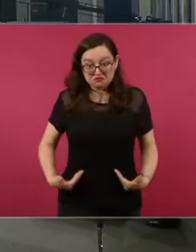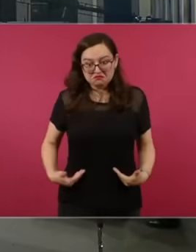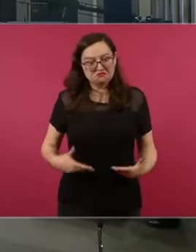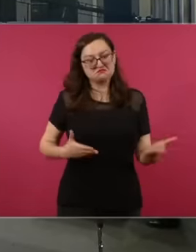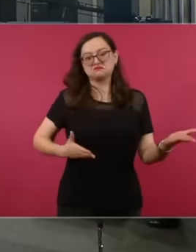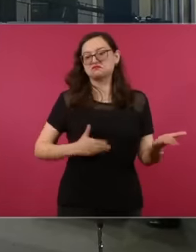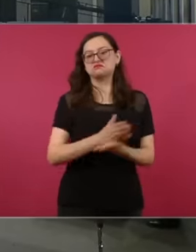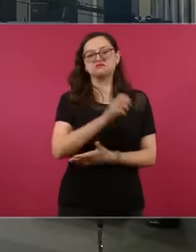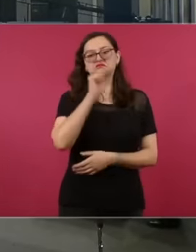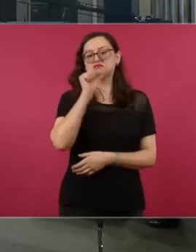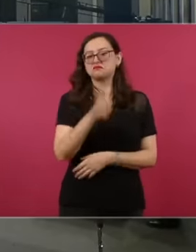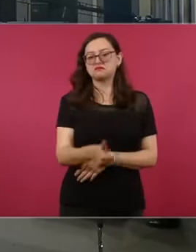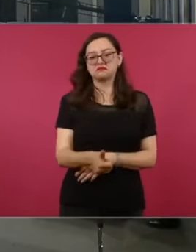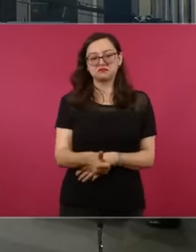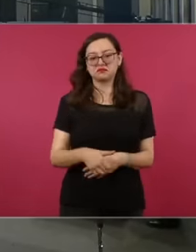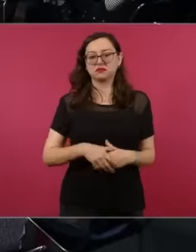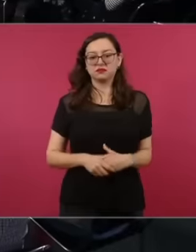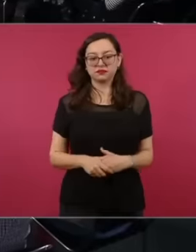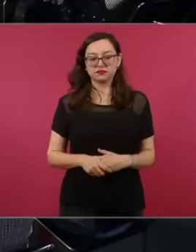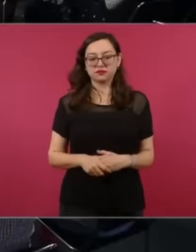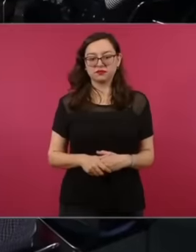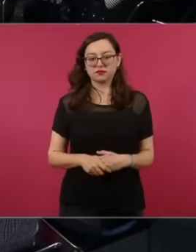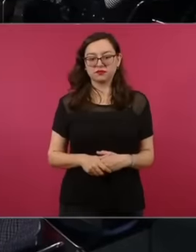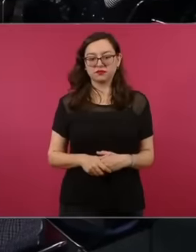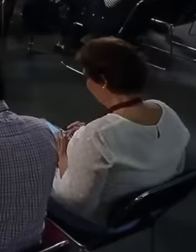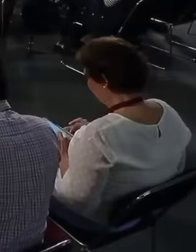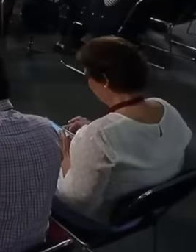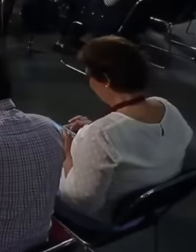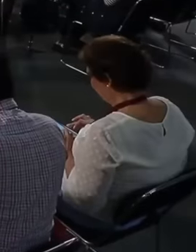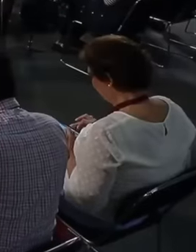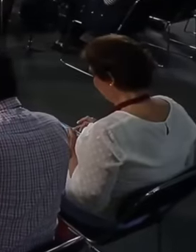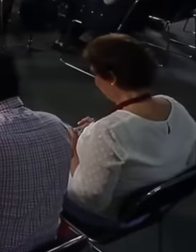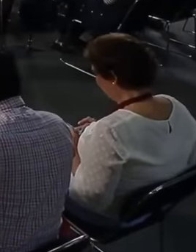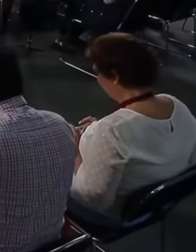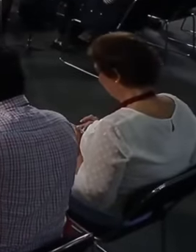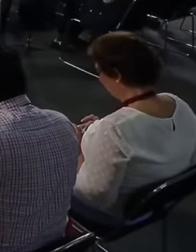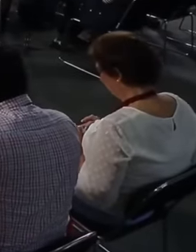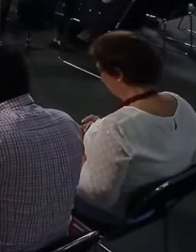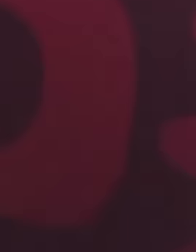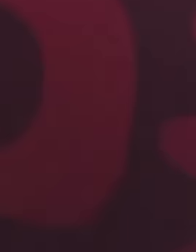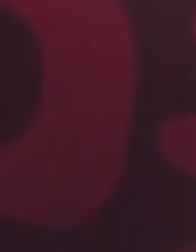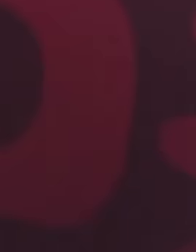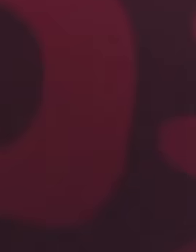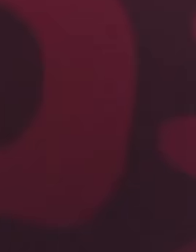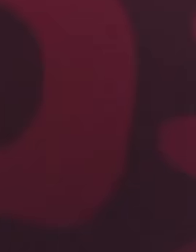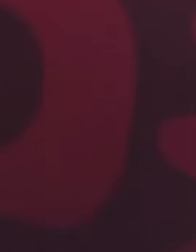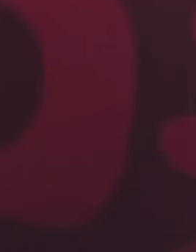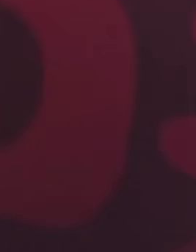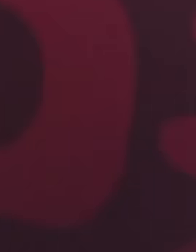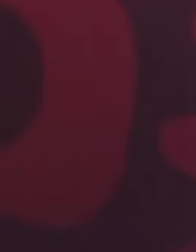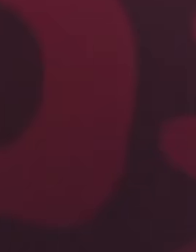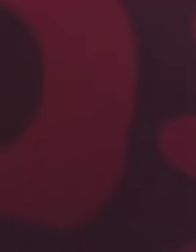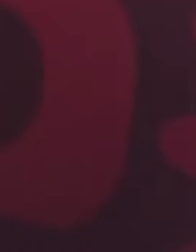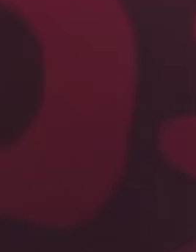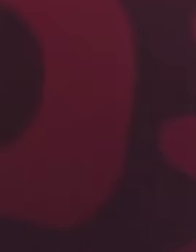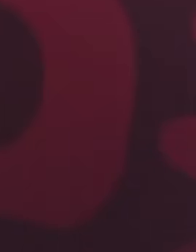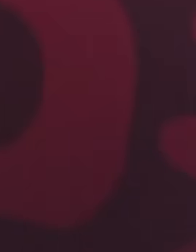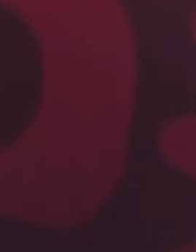we did not want it to be the same it has not been